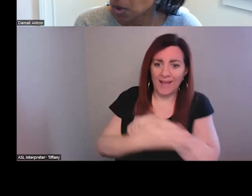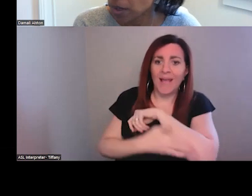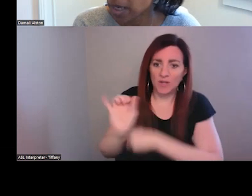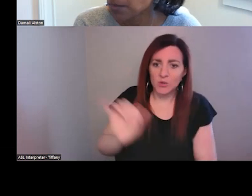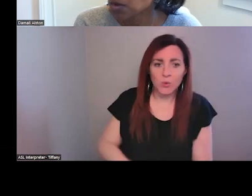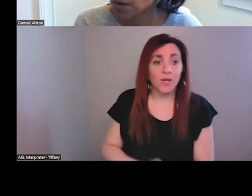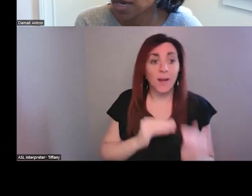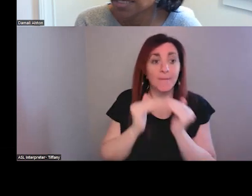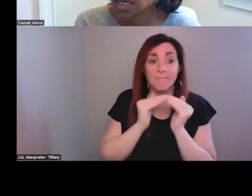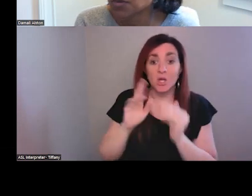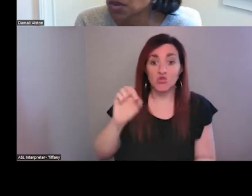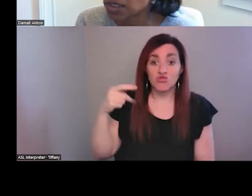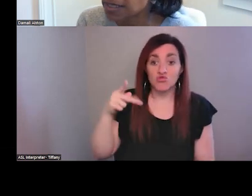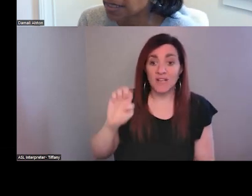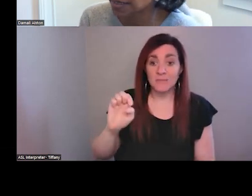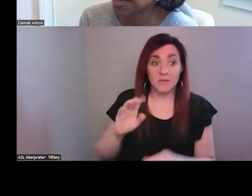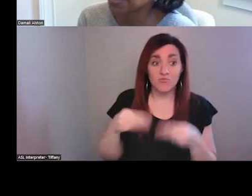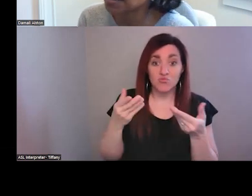PROGRAM ALLOWS UP TO 3 TO 6 VISITS